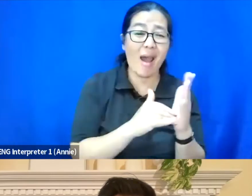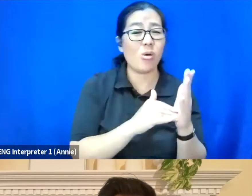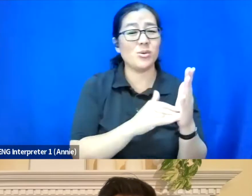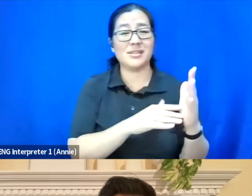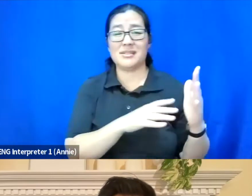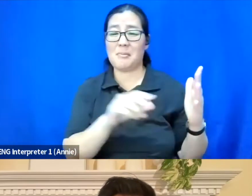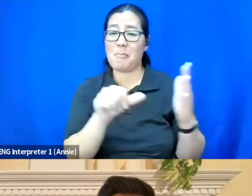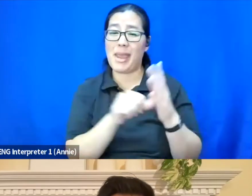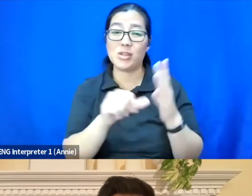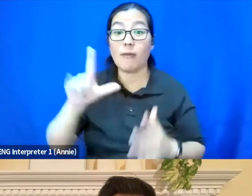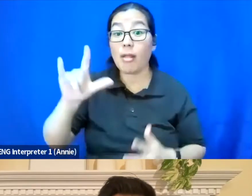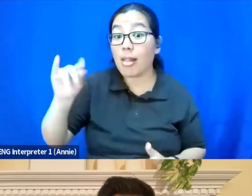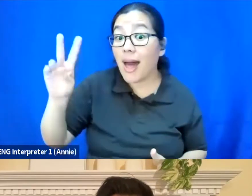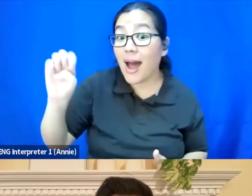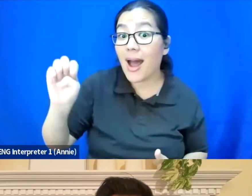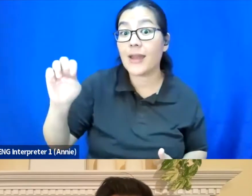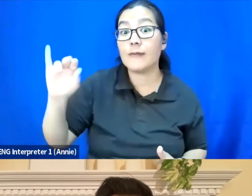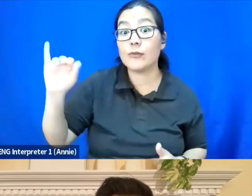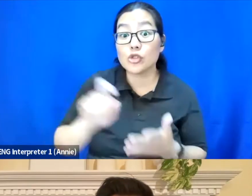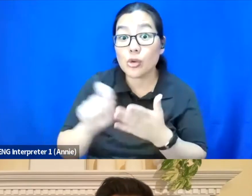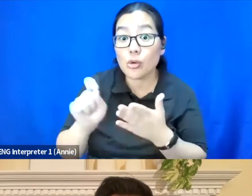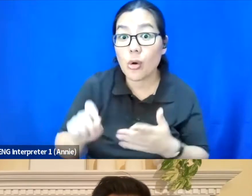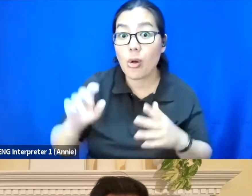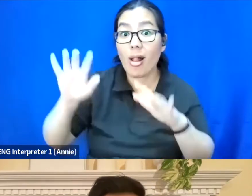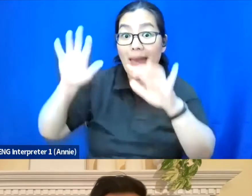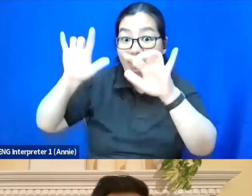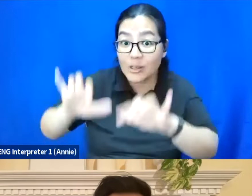of it was very cool, which does speak to the zine aspect and I love zines,